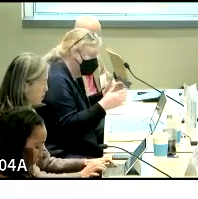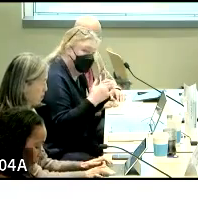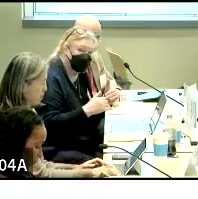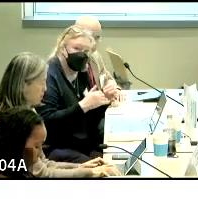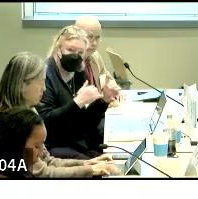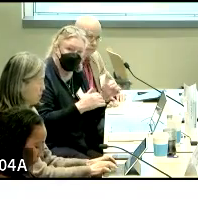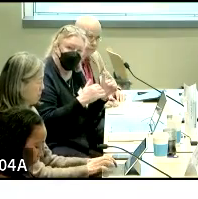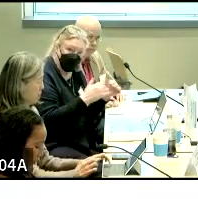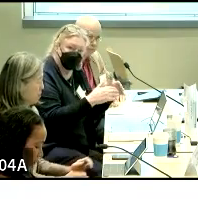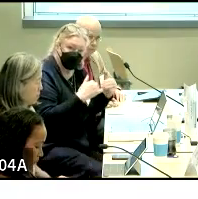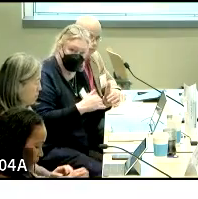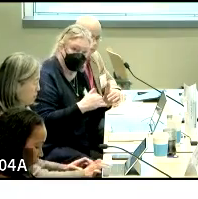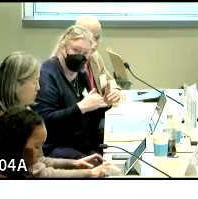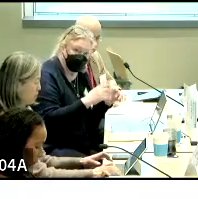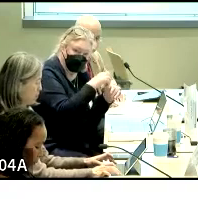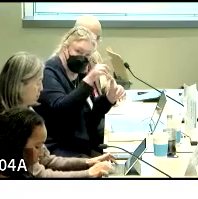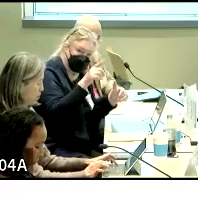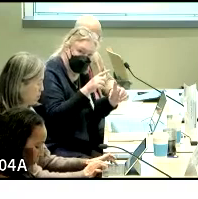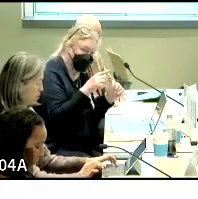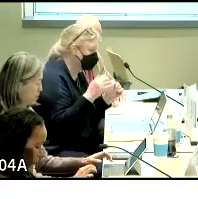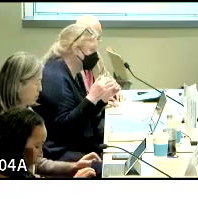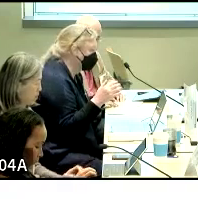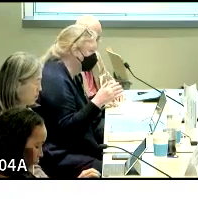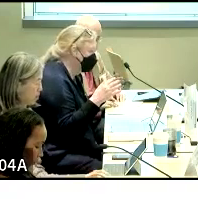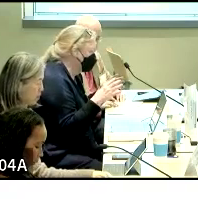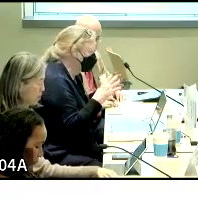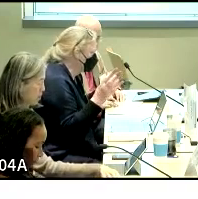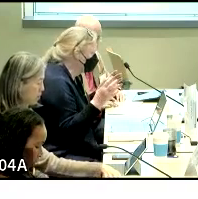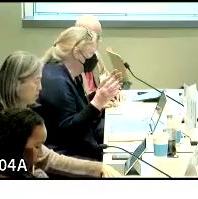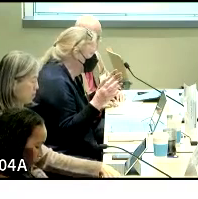to a large extent, it was a, you know, check-the-box and questions